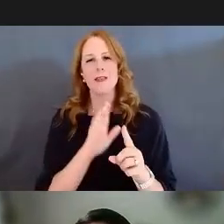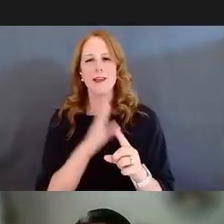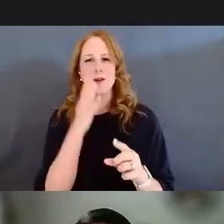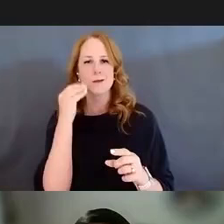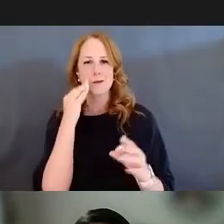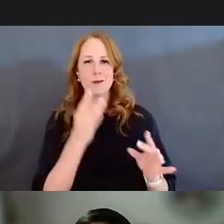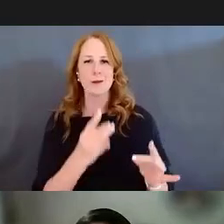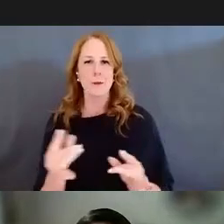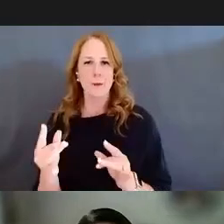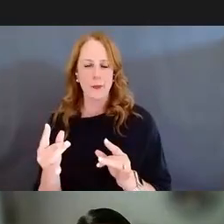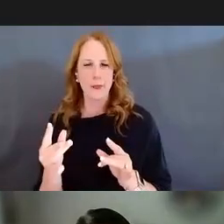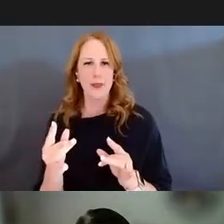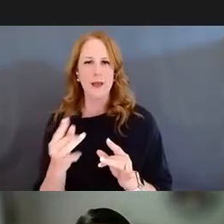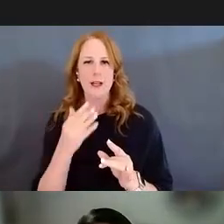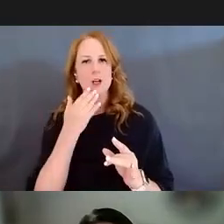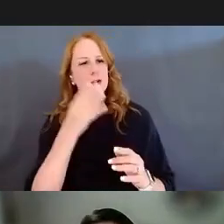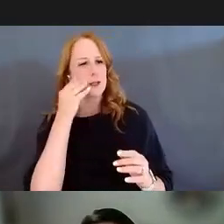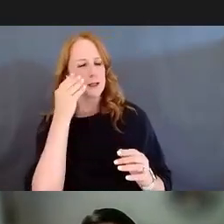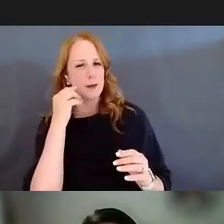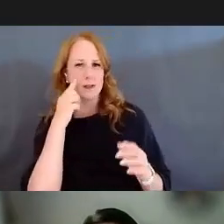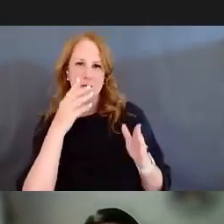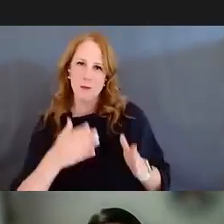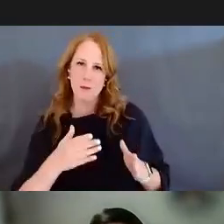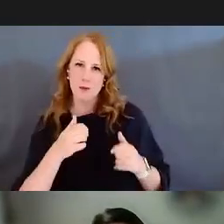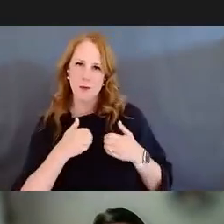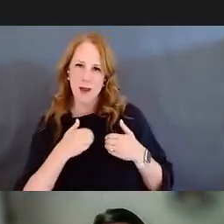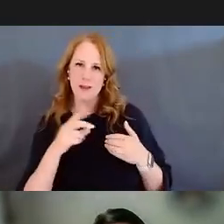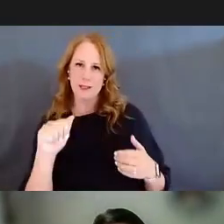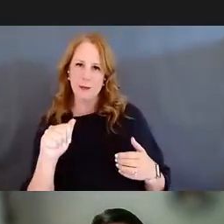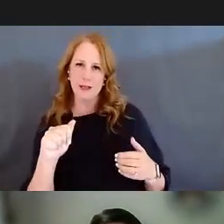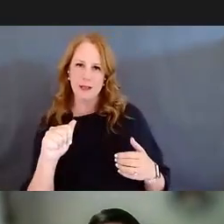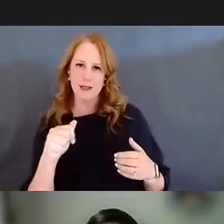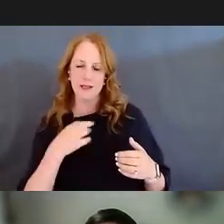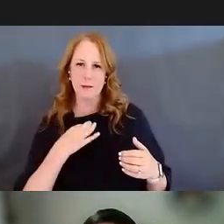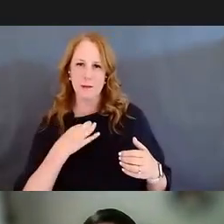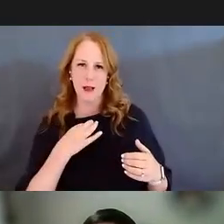was a good experience for the individual with disabilities, the managers of those departments,